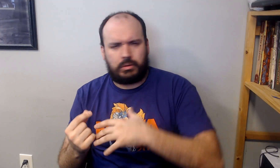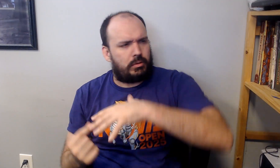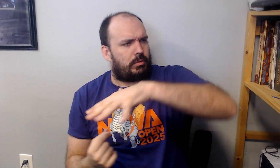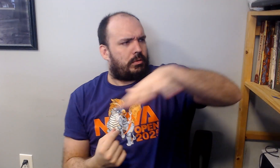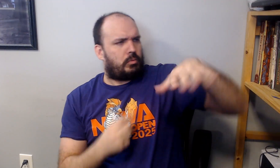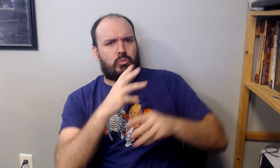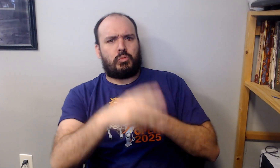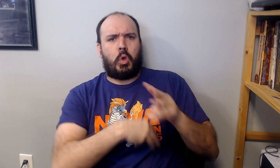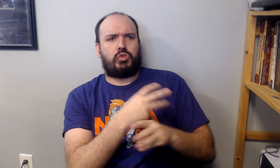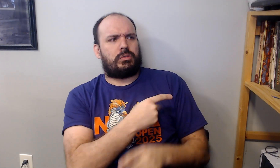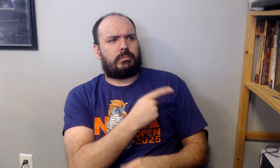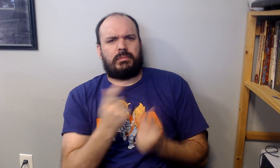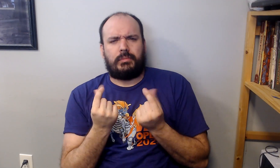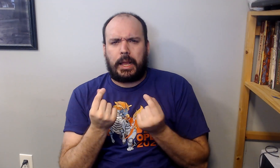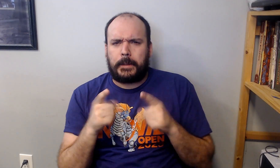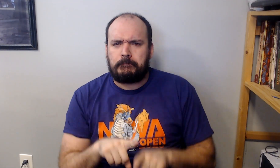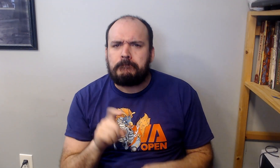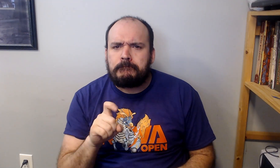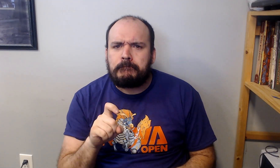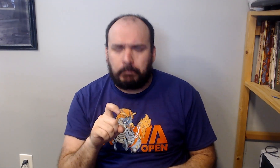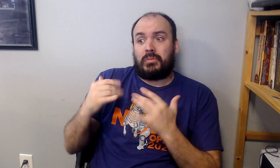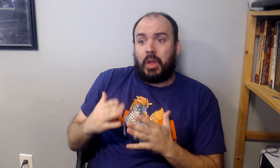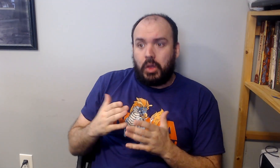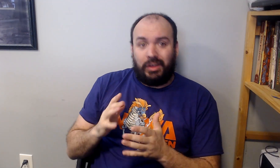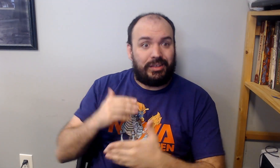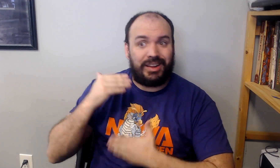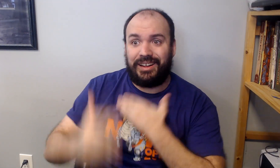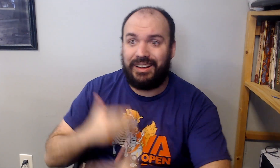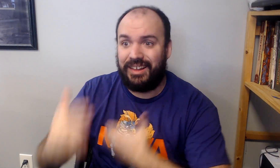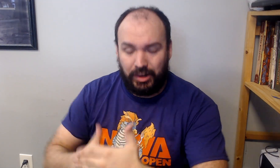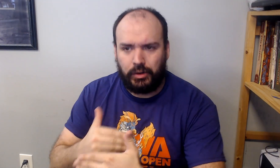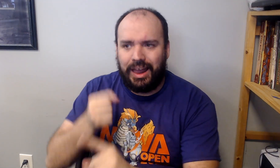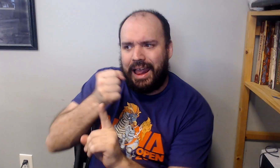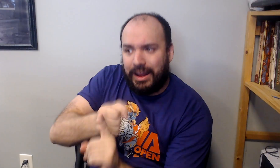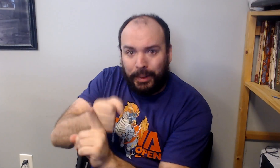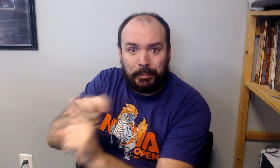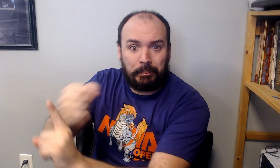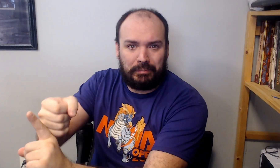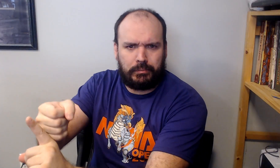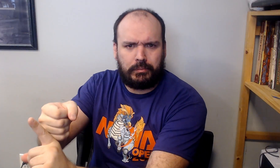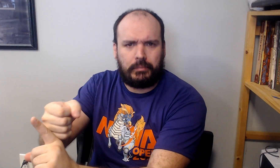It’s in the world around, what’s going on there while the players make progress and have impact